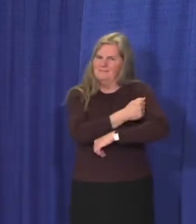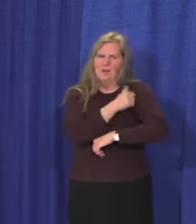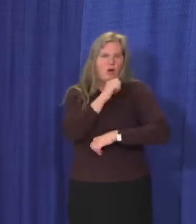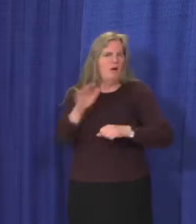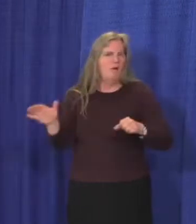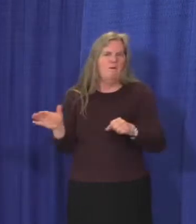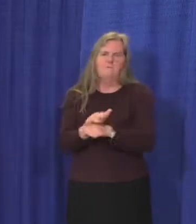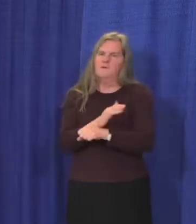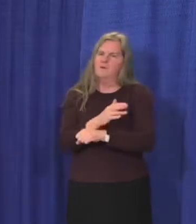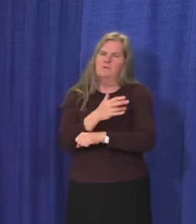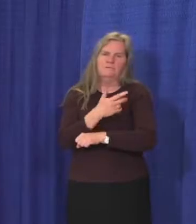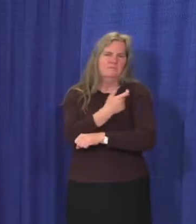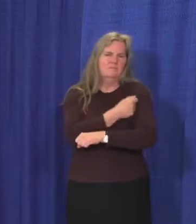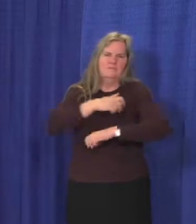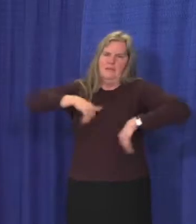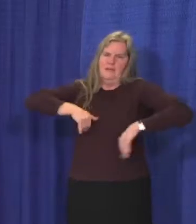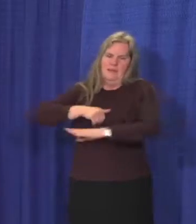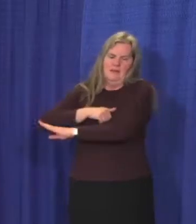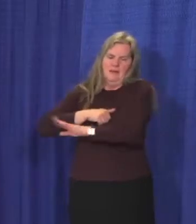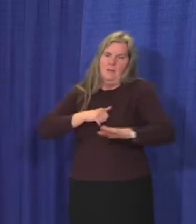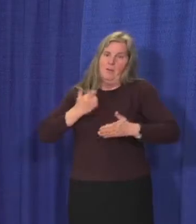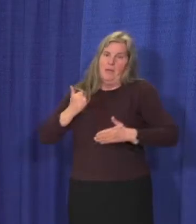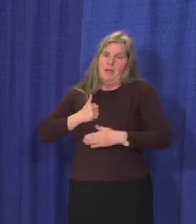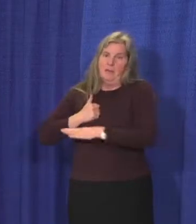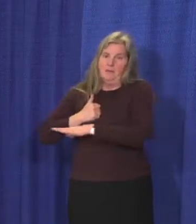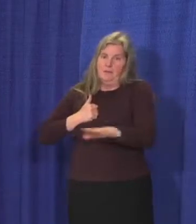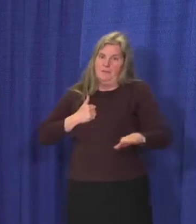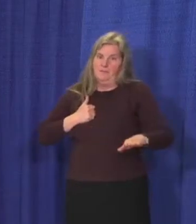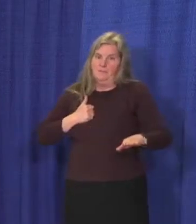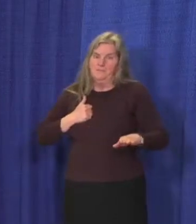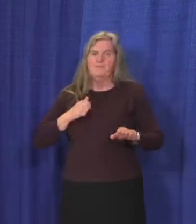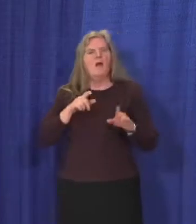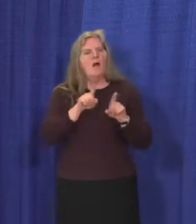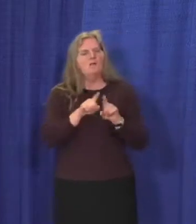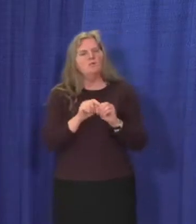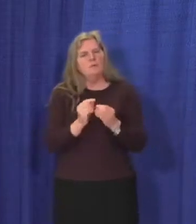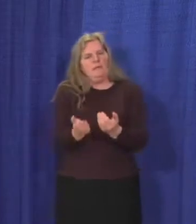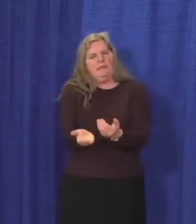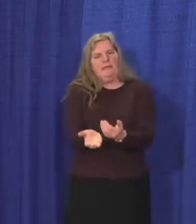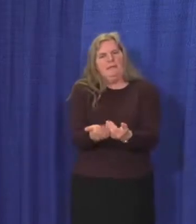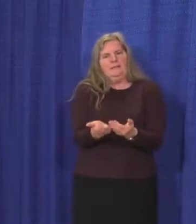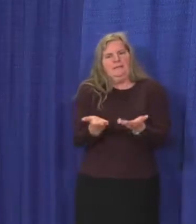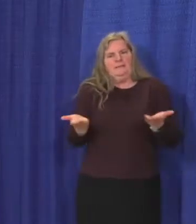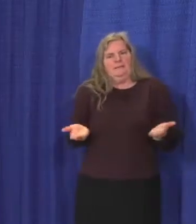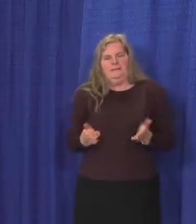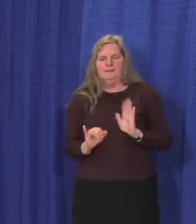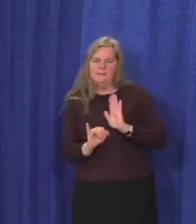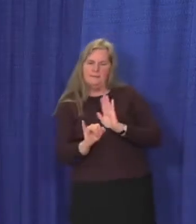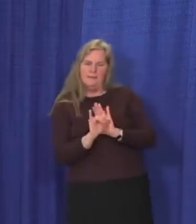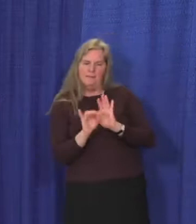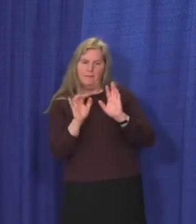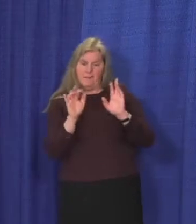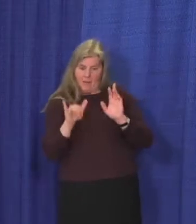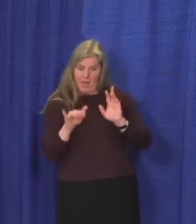their second shot and are not yet fully vaccinated. It will be easiest to verify the